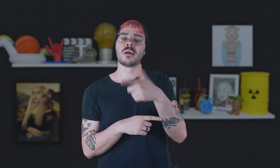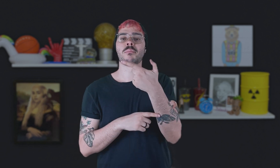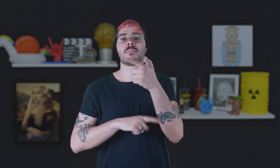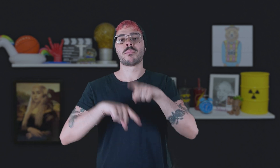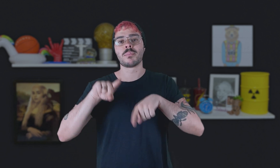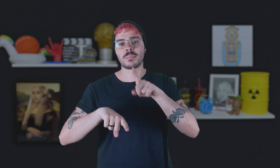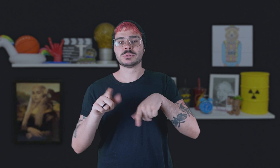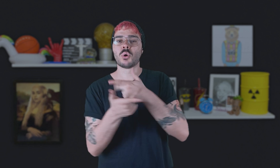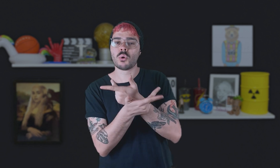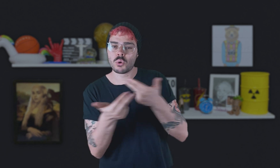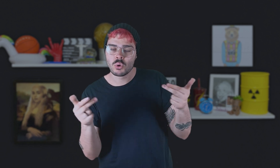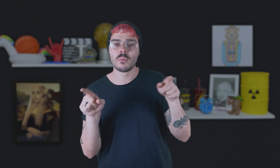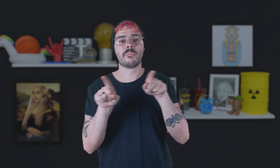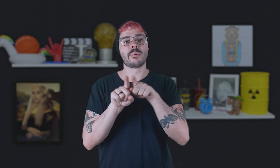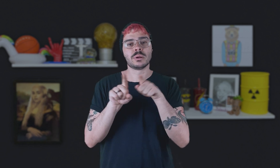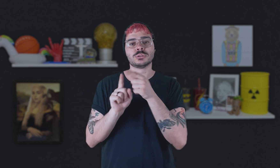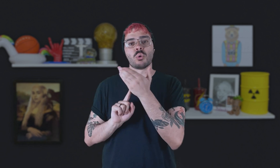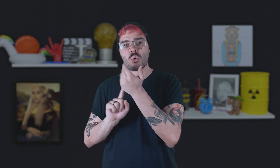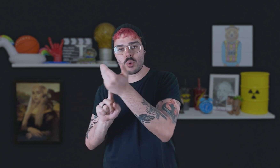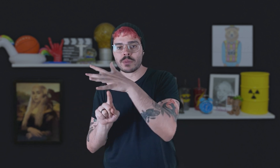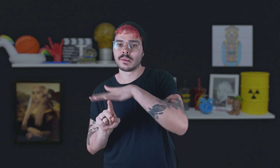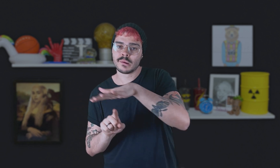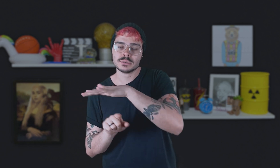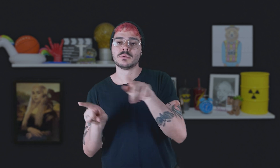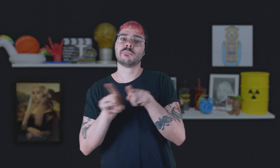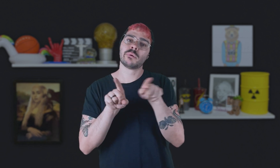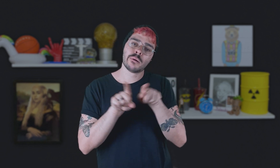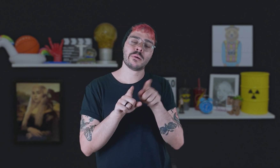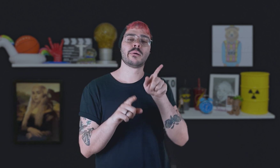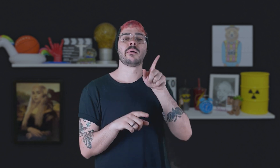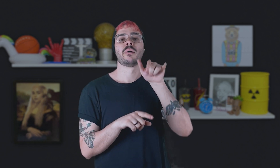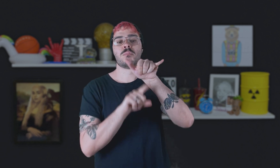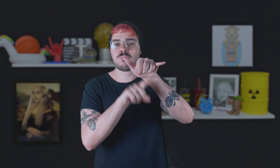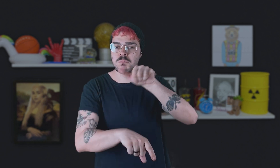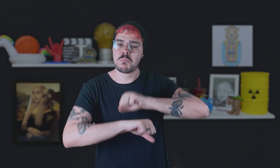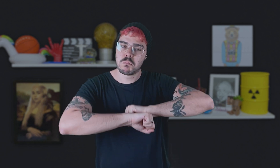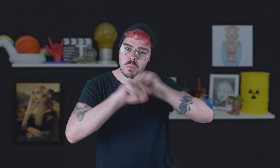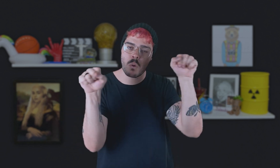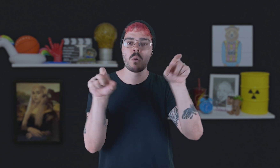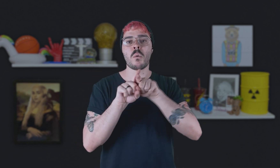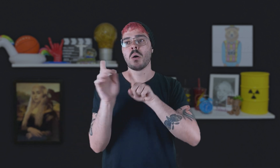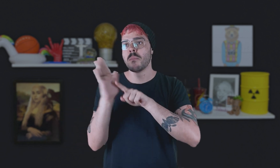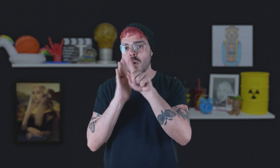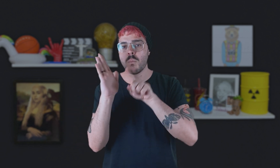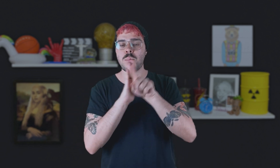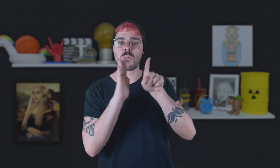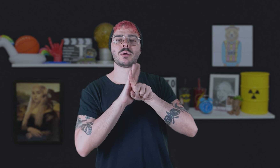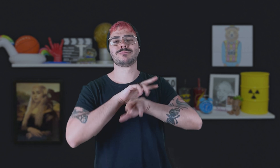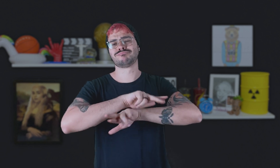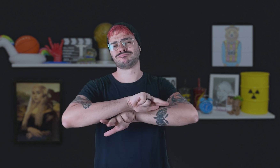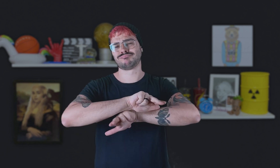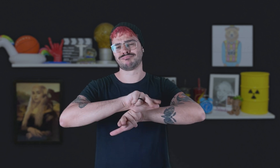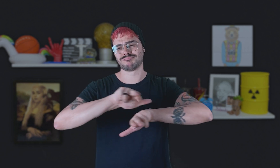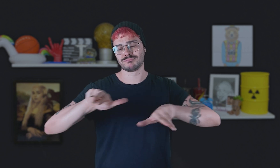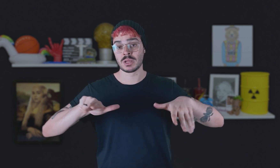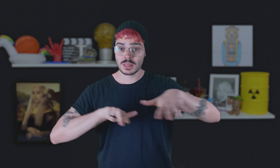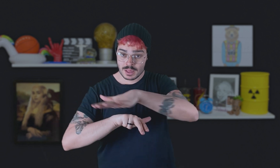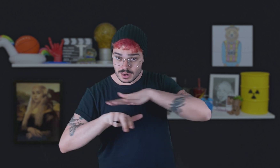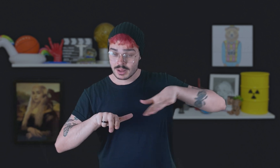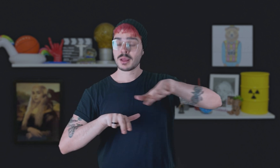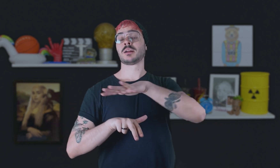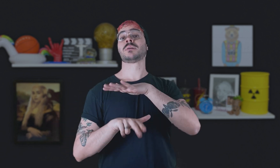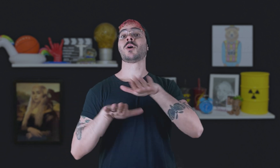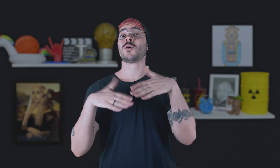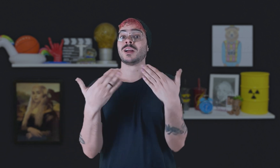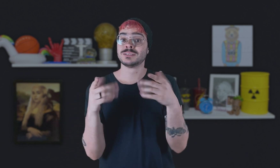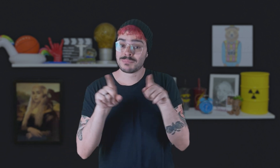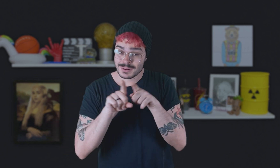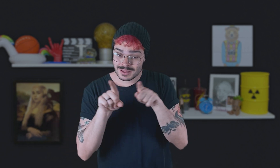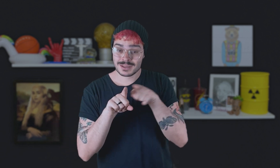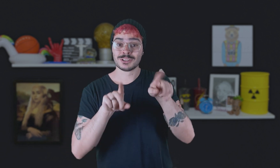such as armaments, technologies, nuclear weapons and missiles,